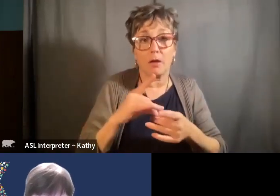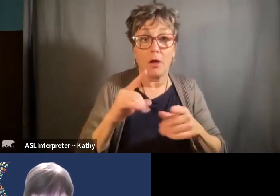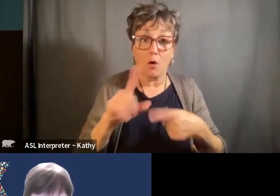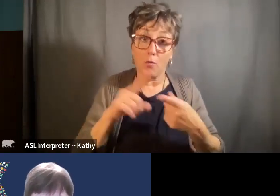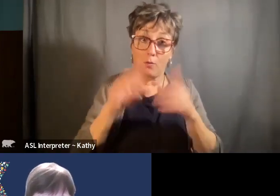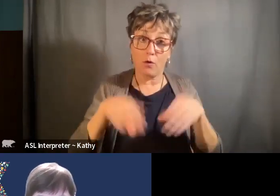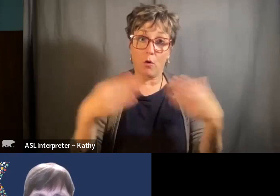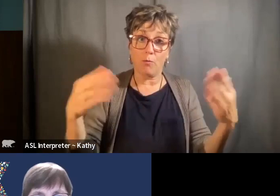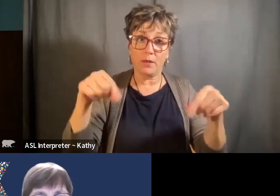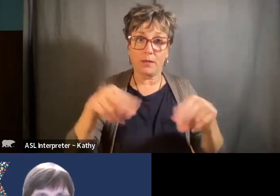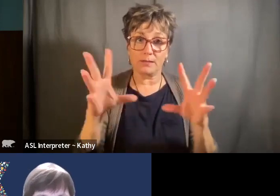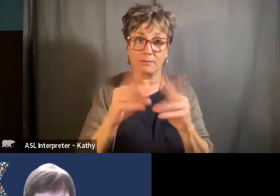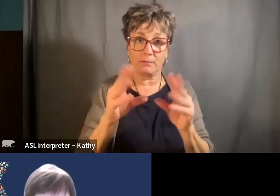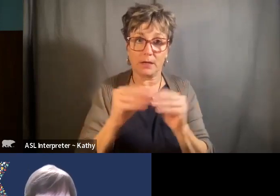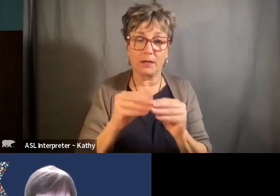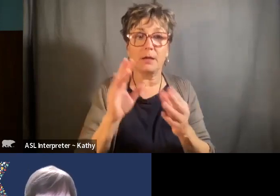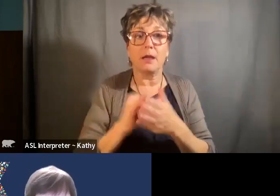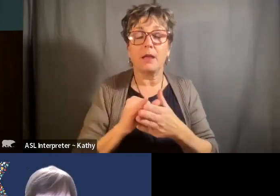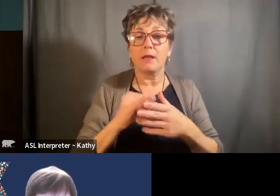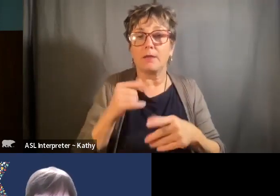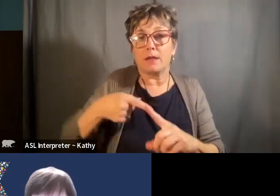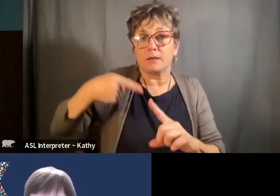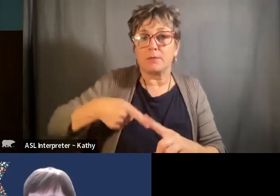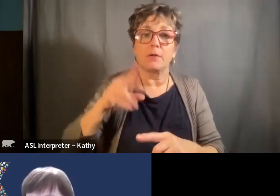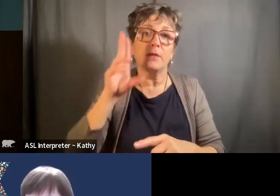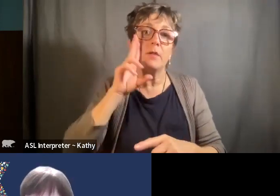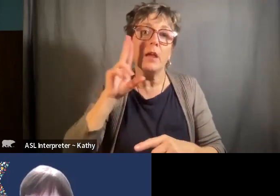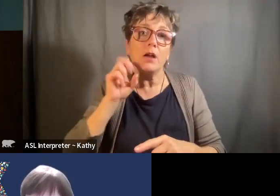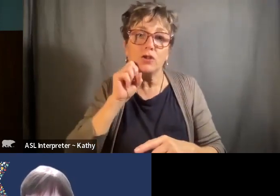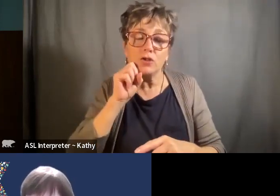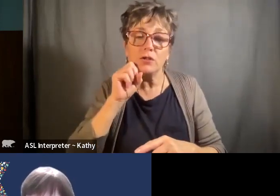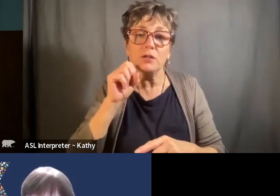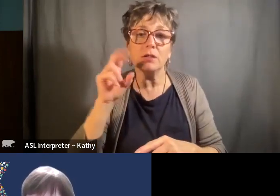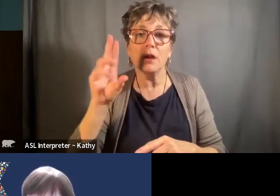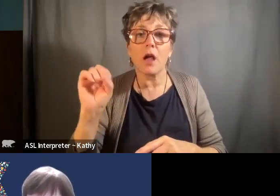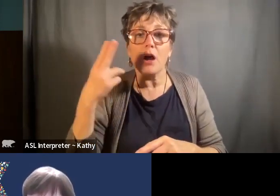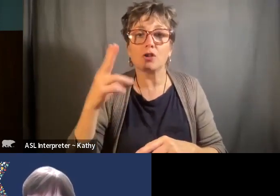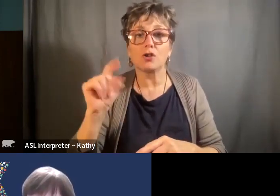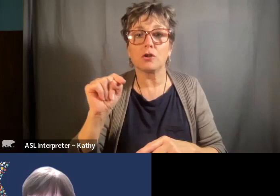that's where the USH Trust comes in. The Coalition will still maintain and expand the USH Trust, which